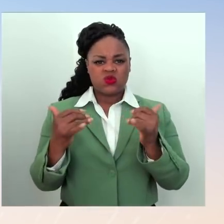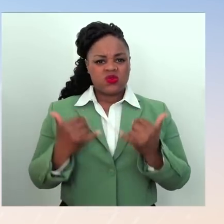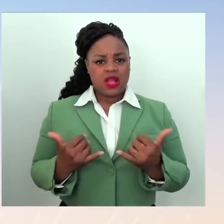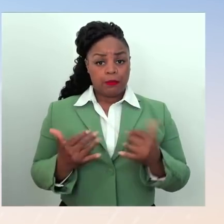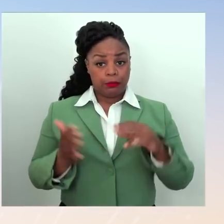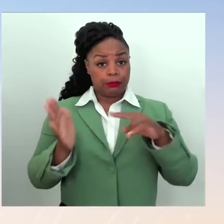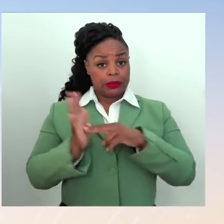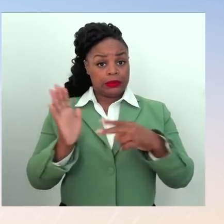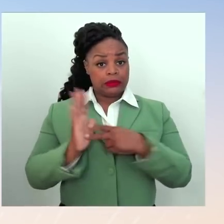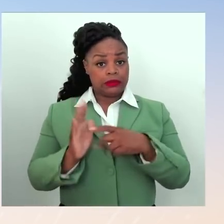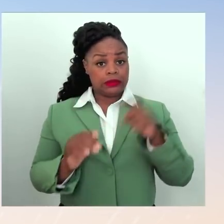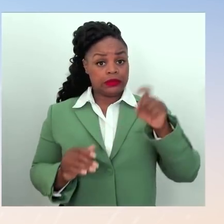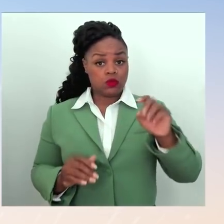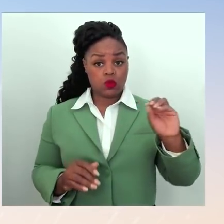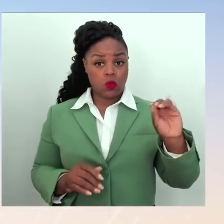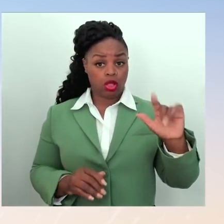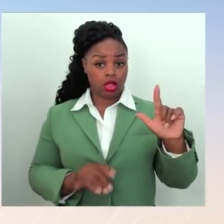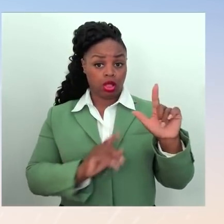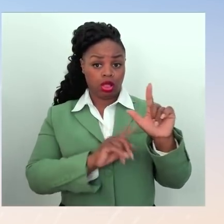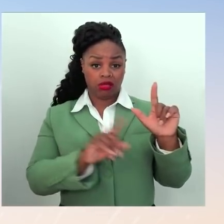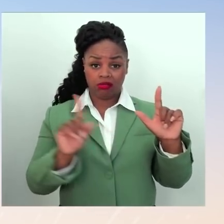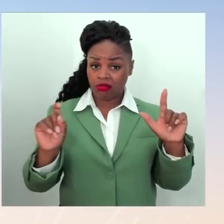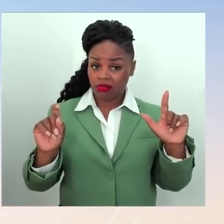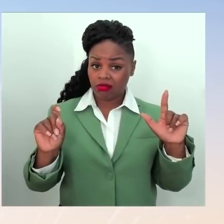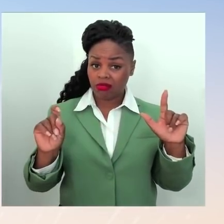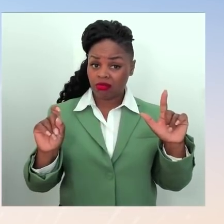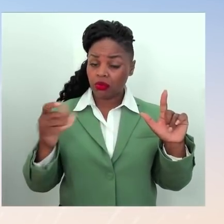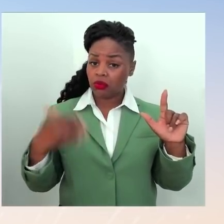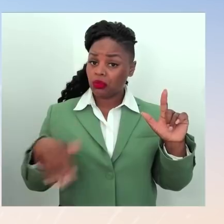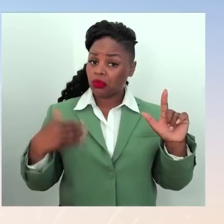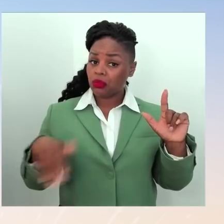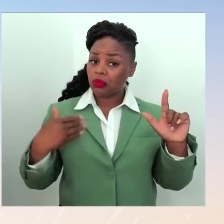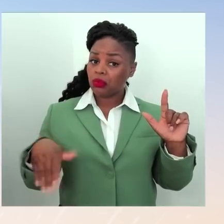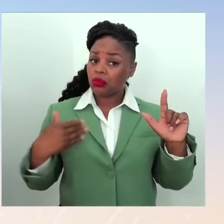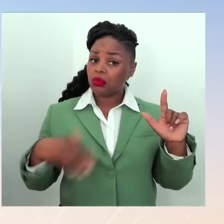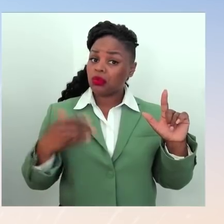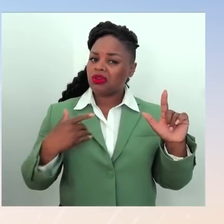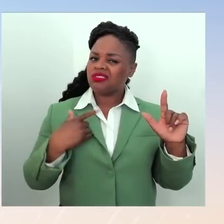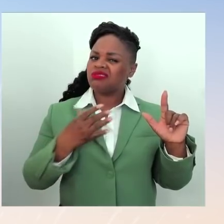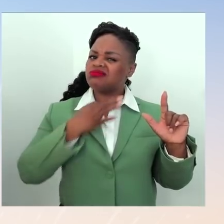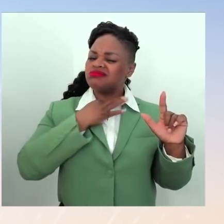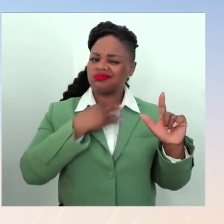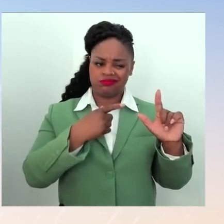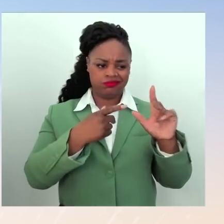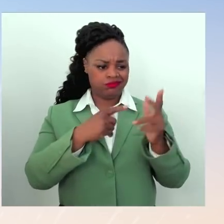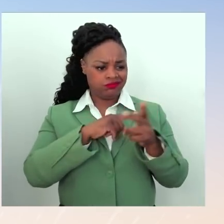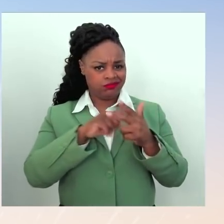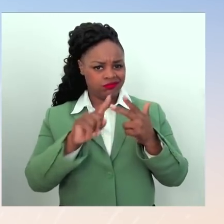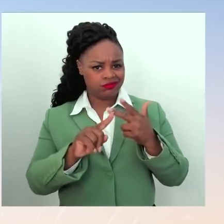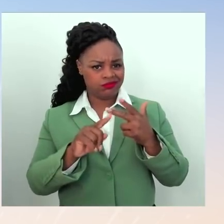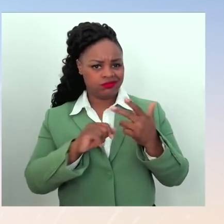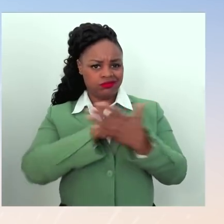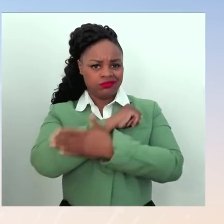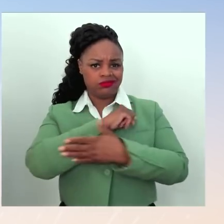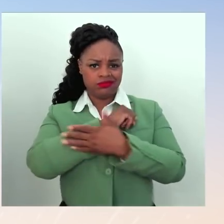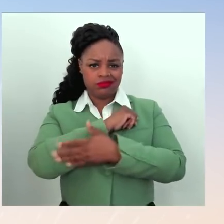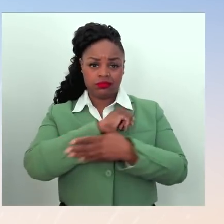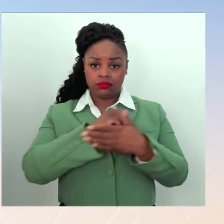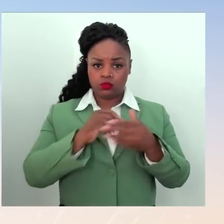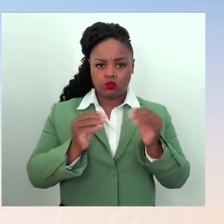that may have engaged in unsavory actions in the past? Ms. Psaki: Well, first, I think it's important to take each of those engagements separately,